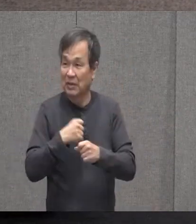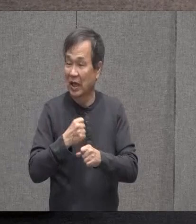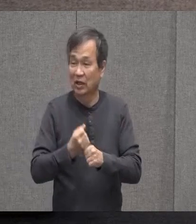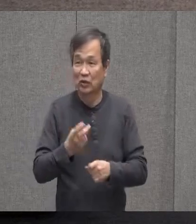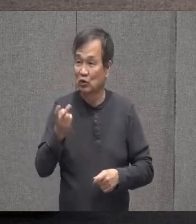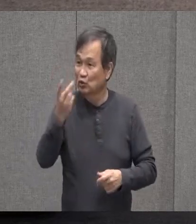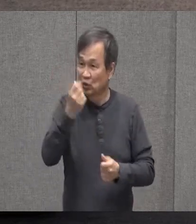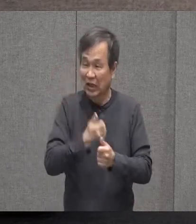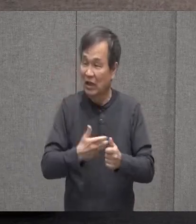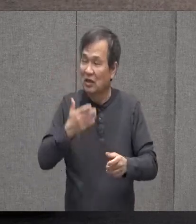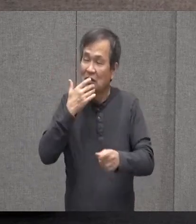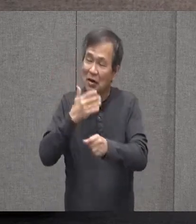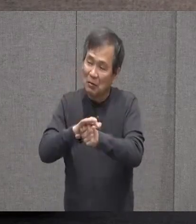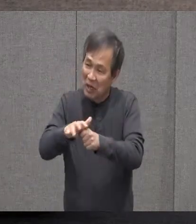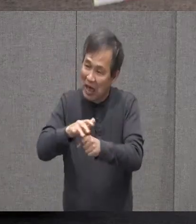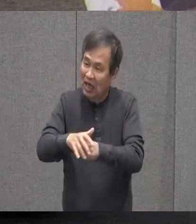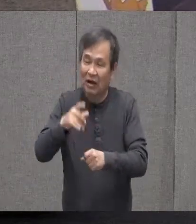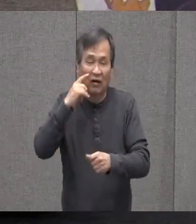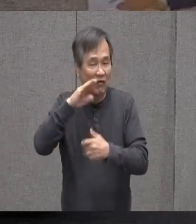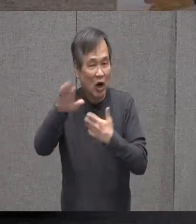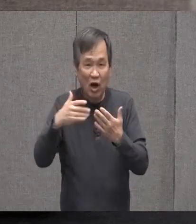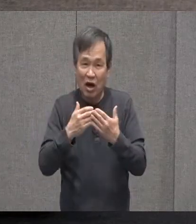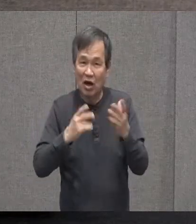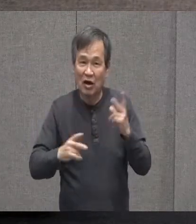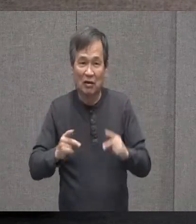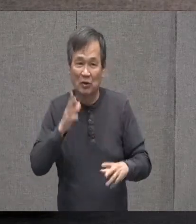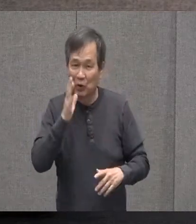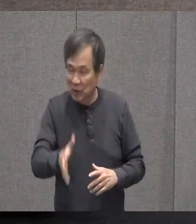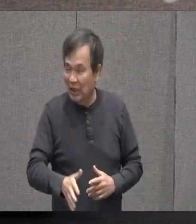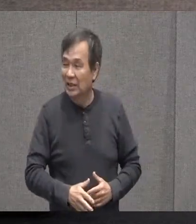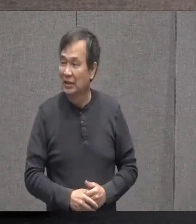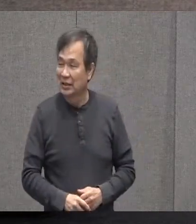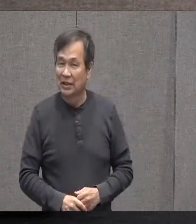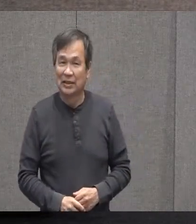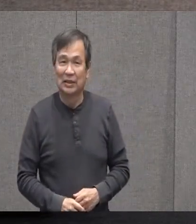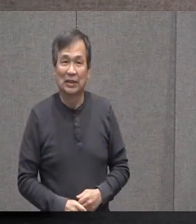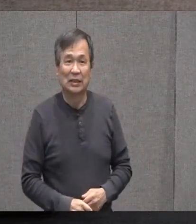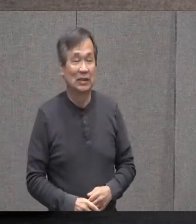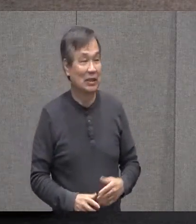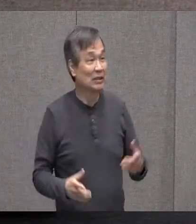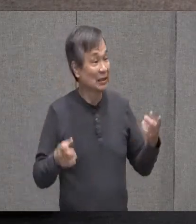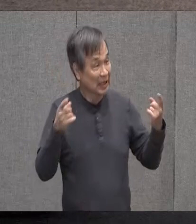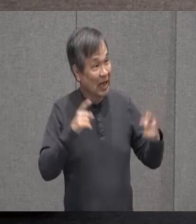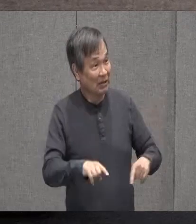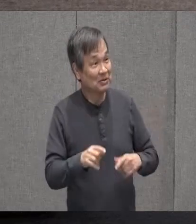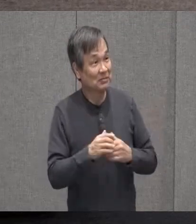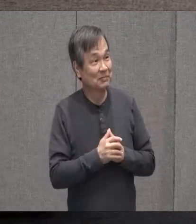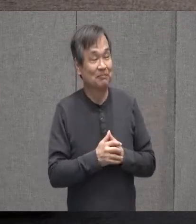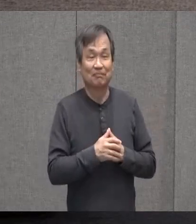"so there will be plenty for all." And that is exactly what they did.